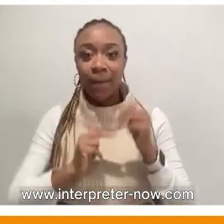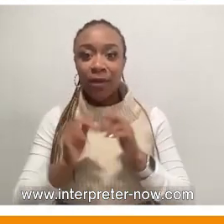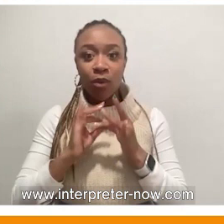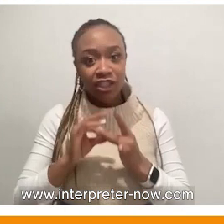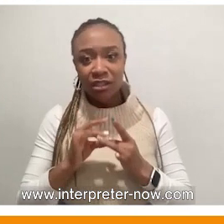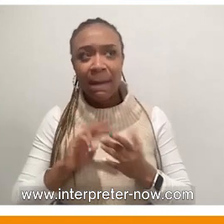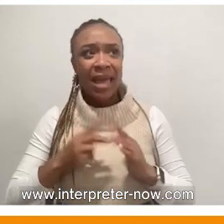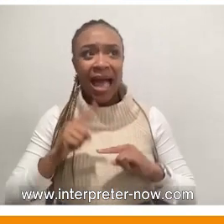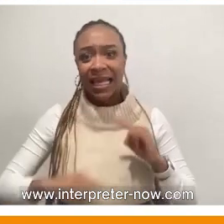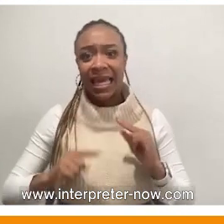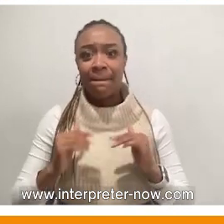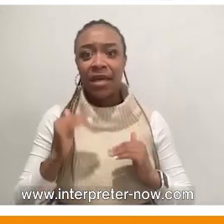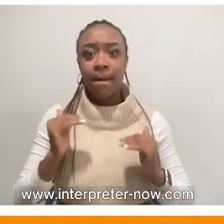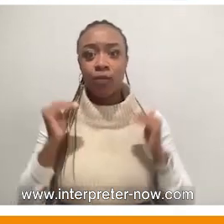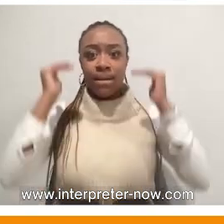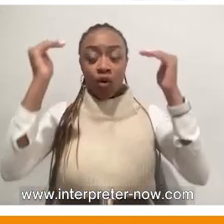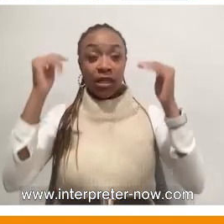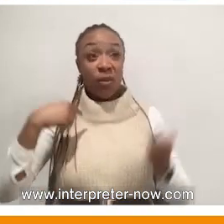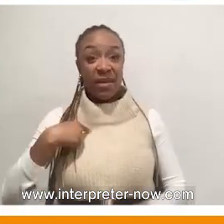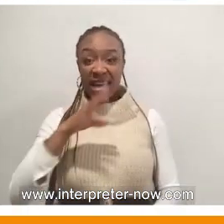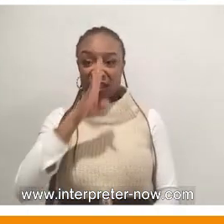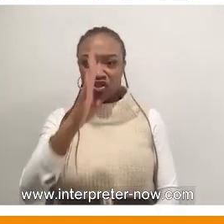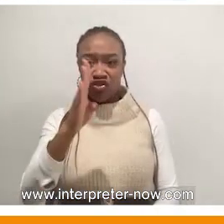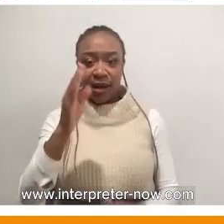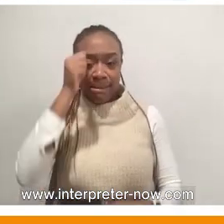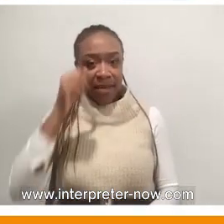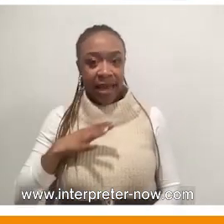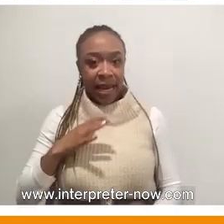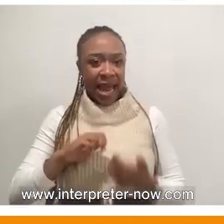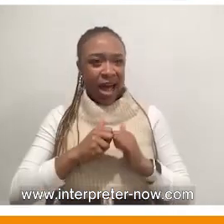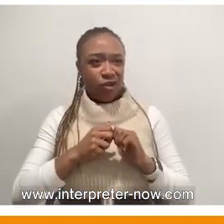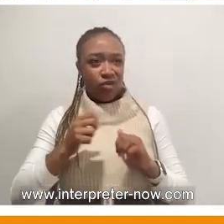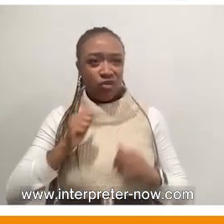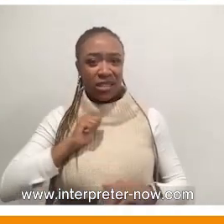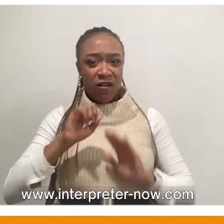Anything from that to like, me being a straight man, I don't know what it's like to self-identify as queer.